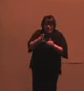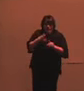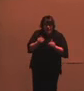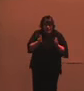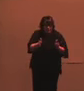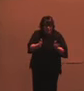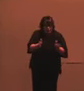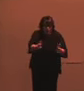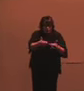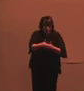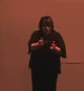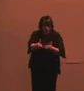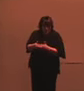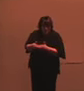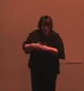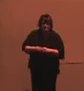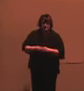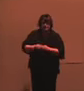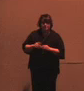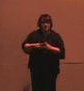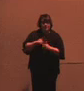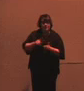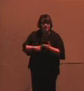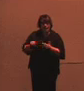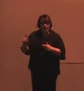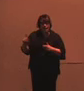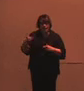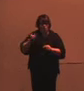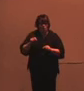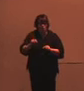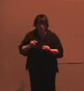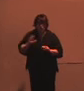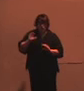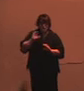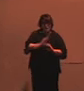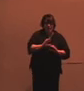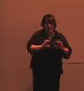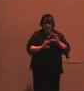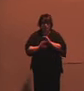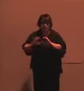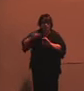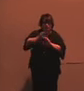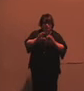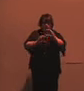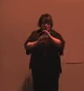And then when we stack, we can make such kind of a in-between space.